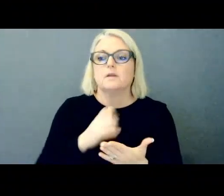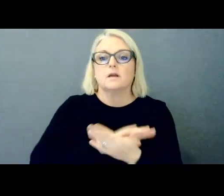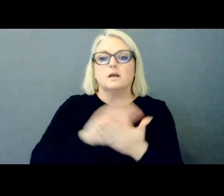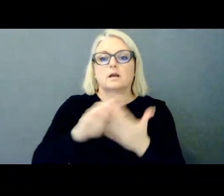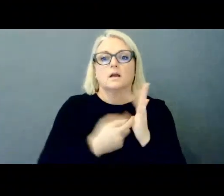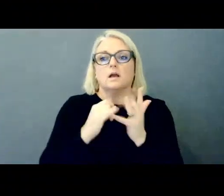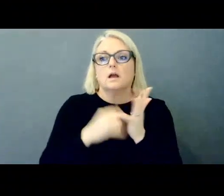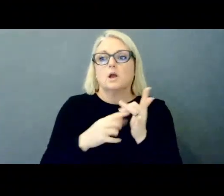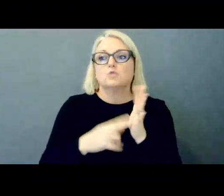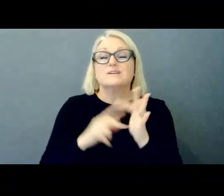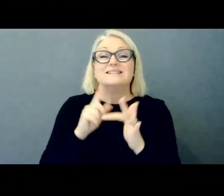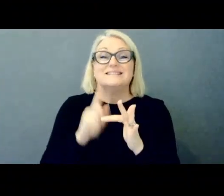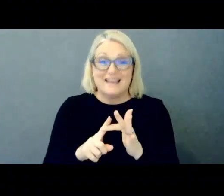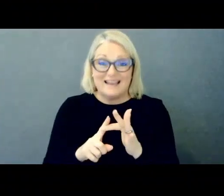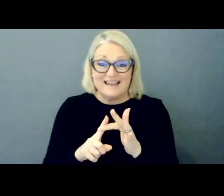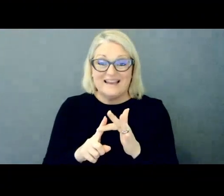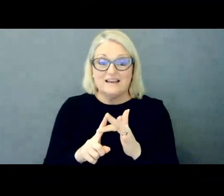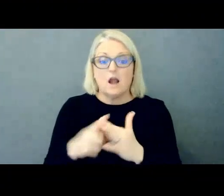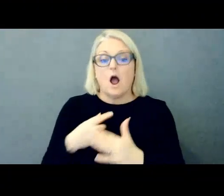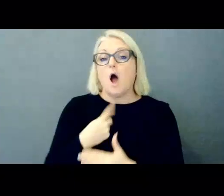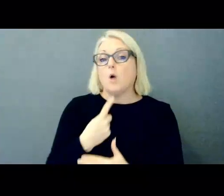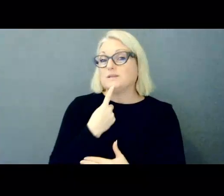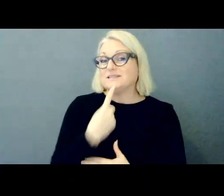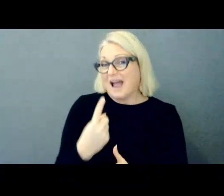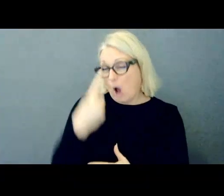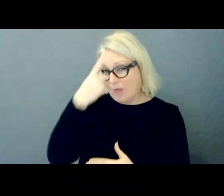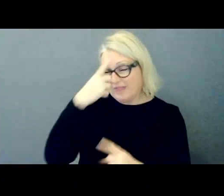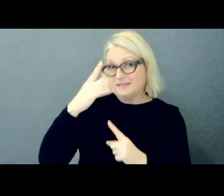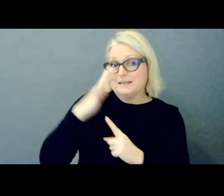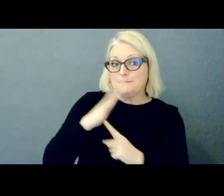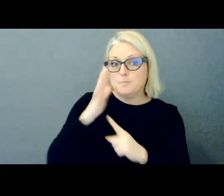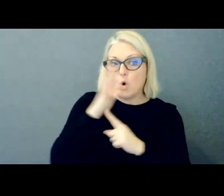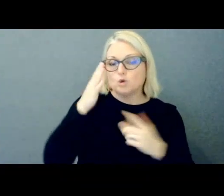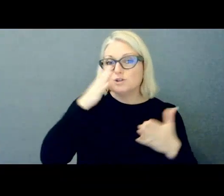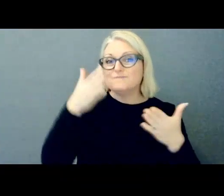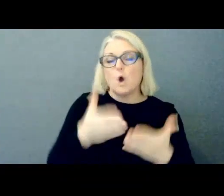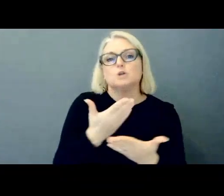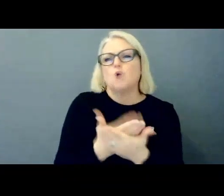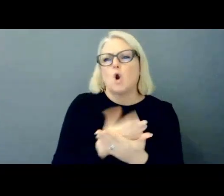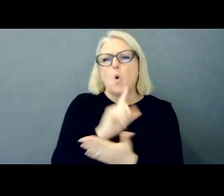I would say I think that it's really important to focus on what are you trying to achieve for who